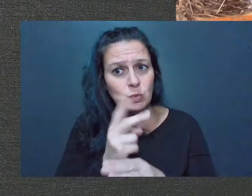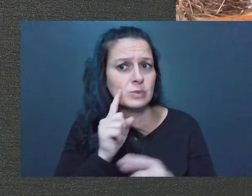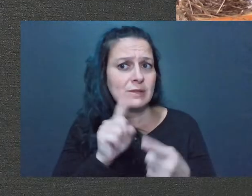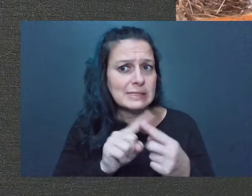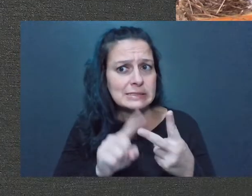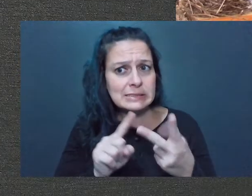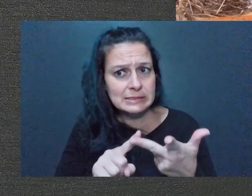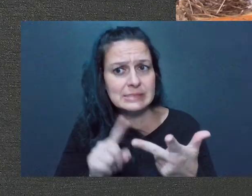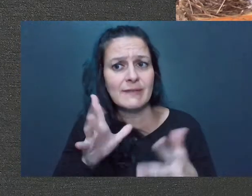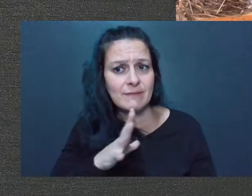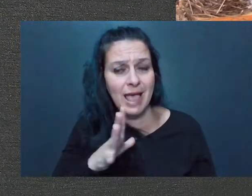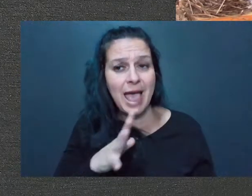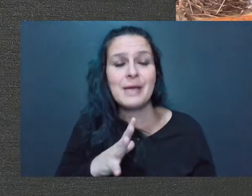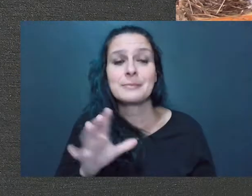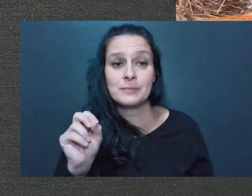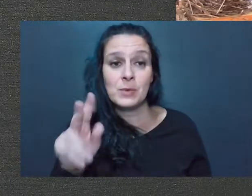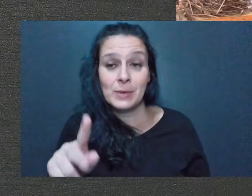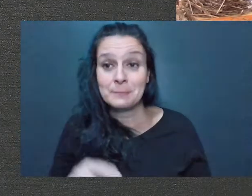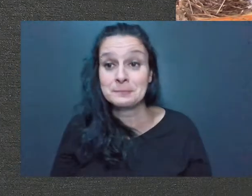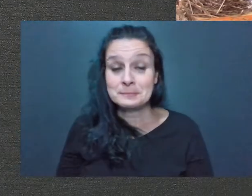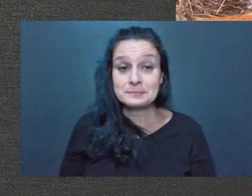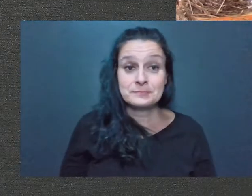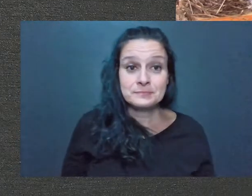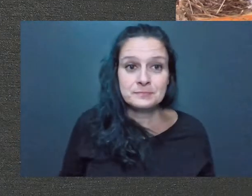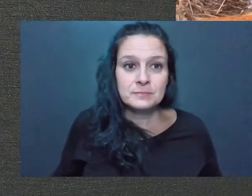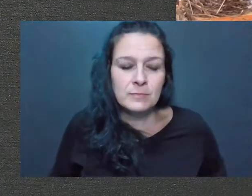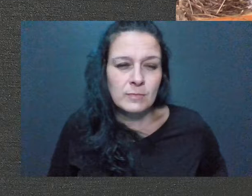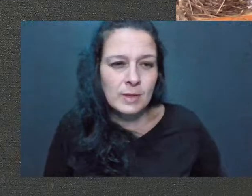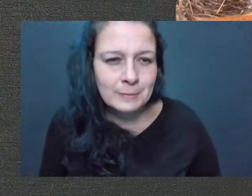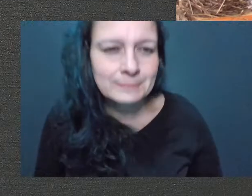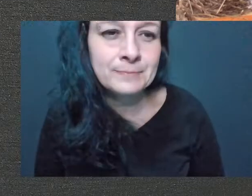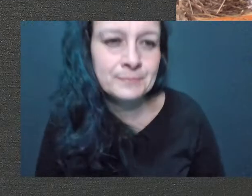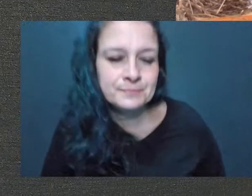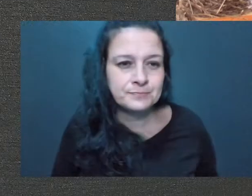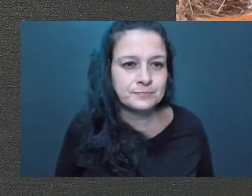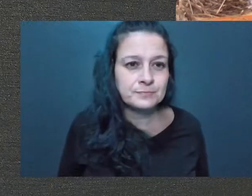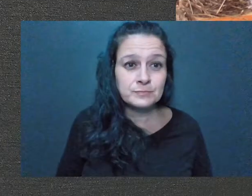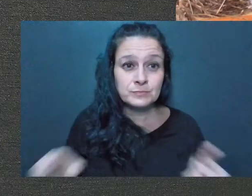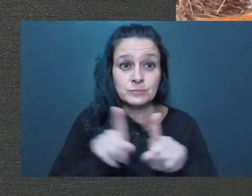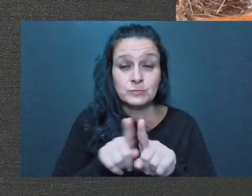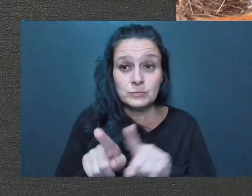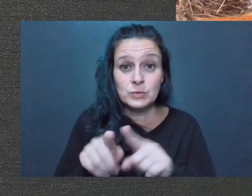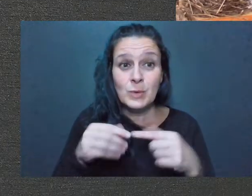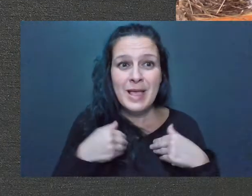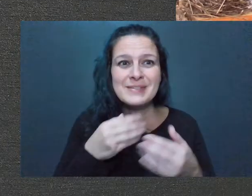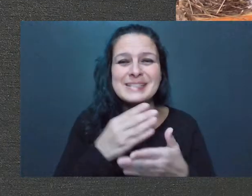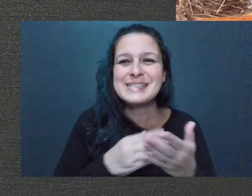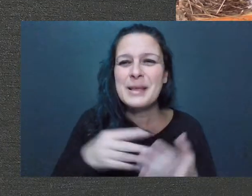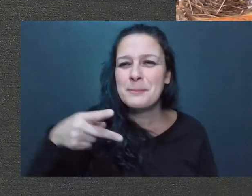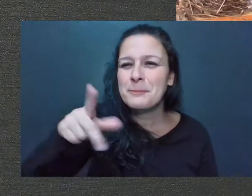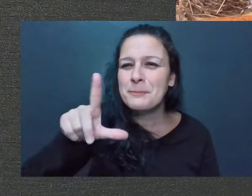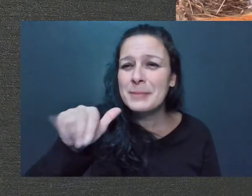But I have this styrofoam bowl. The only other thing that you need is I have some Play-Doh.